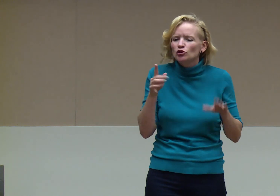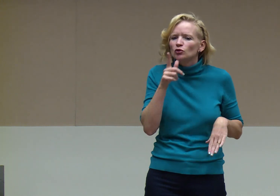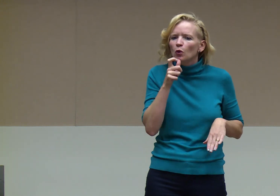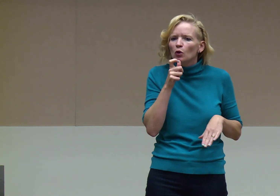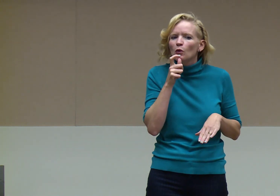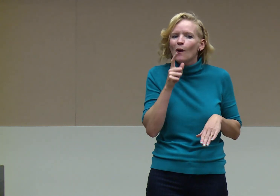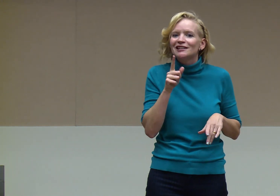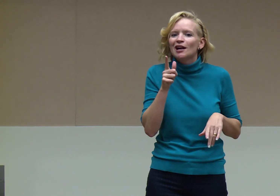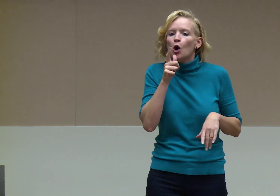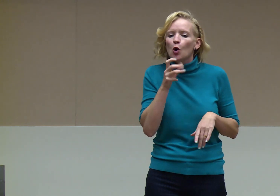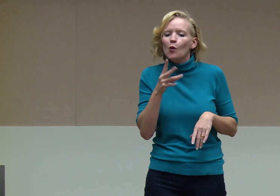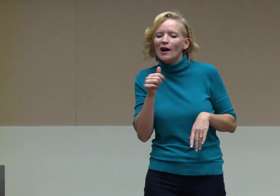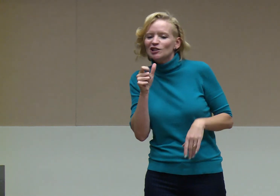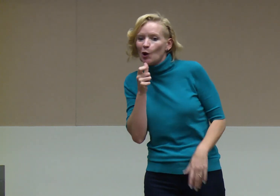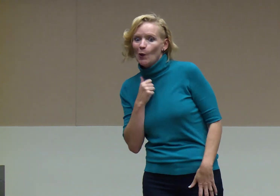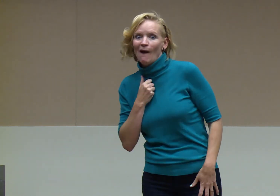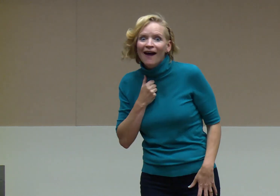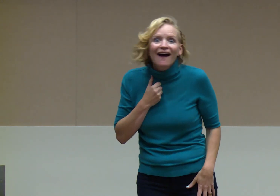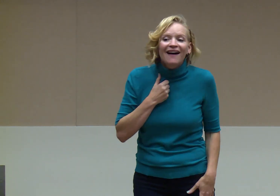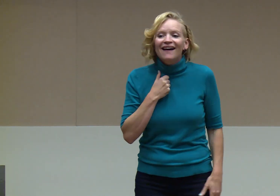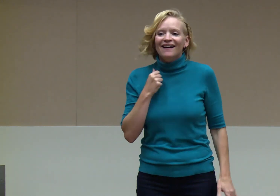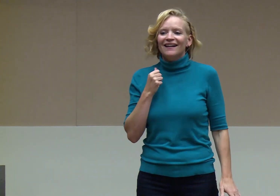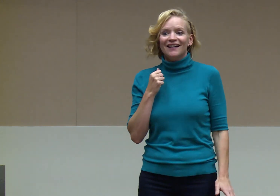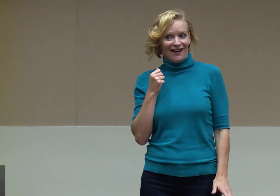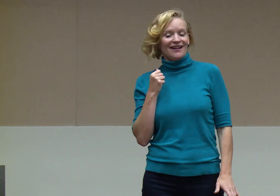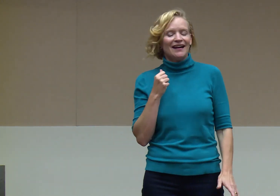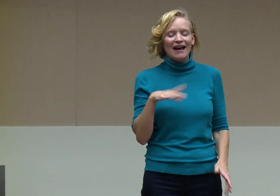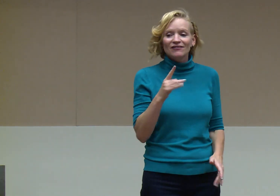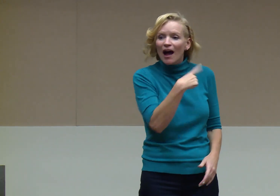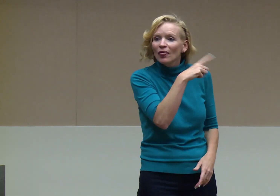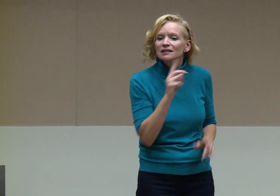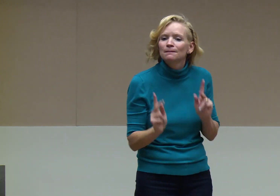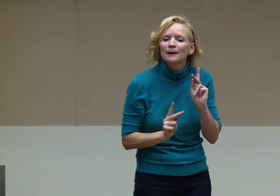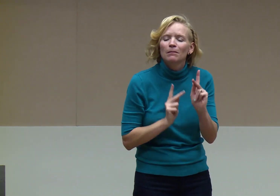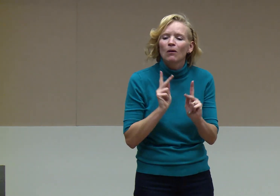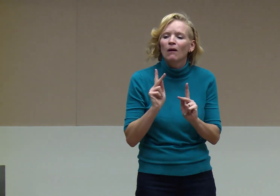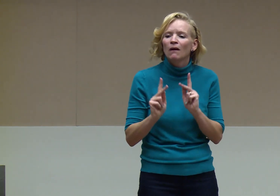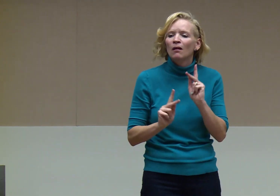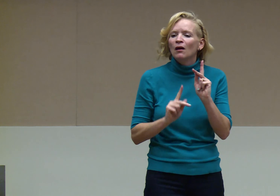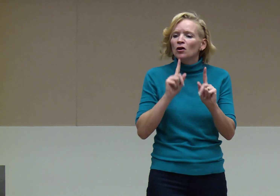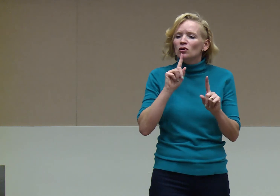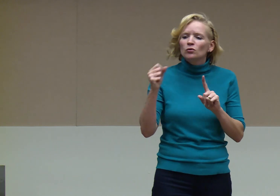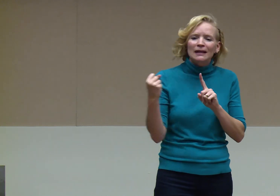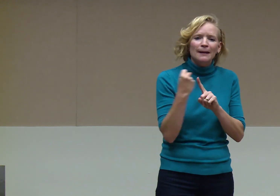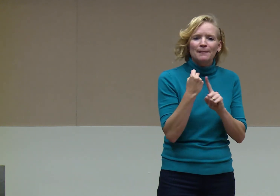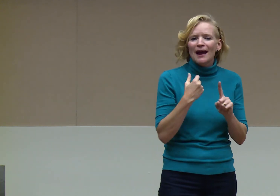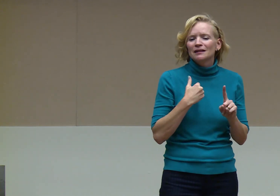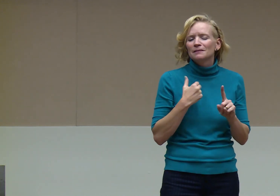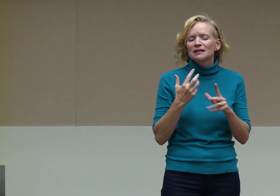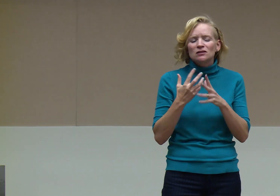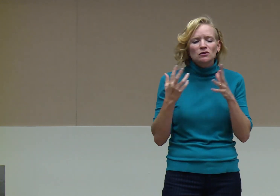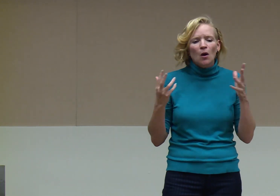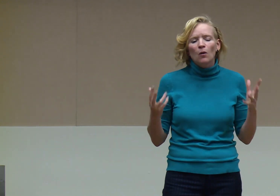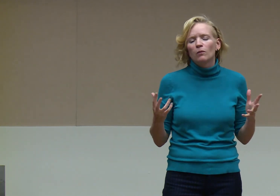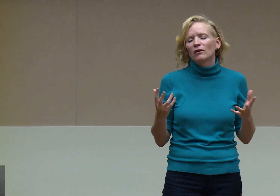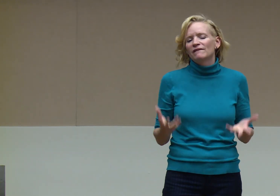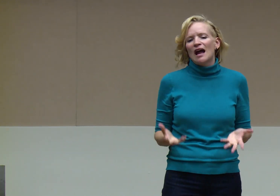And I paid attention to who was important and who was who in that area. I found these people.